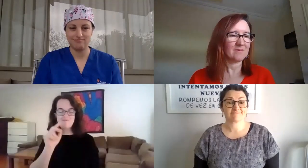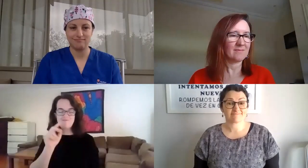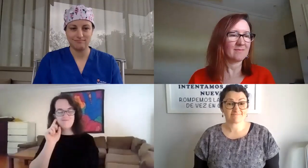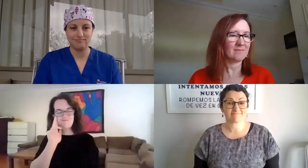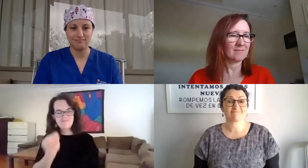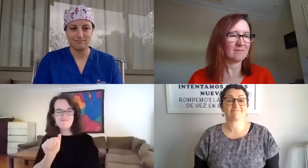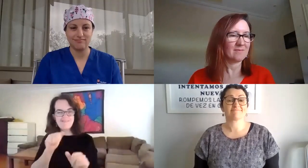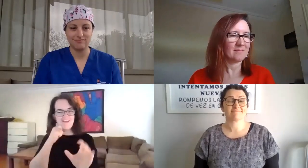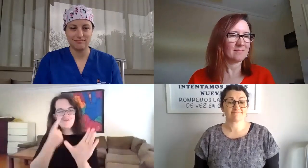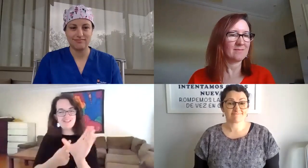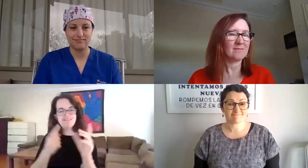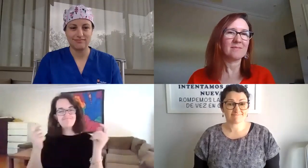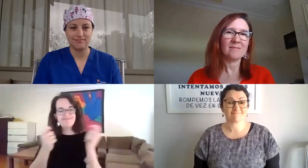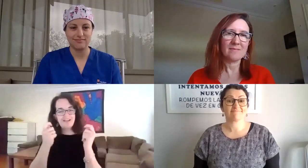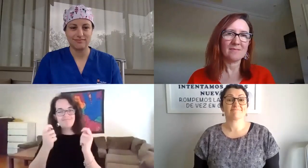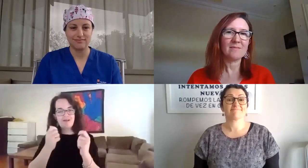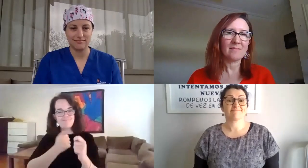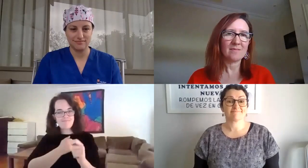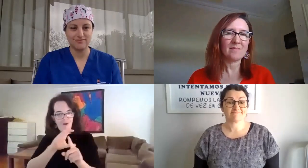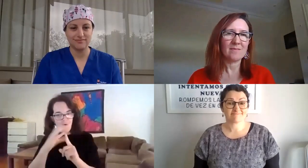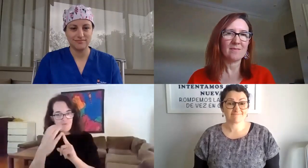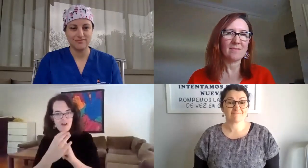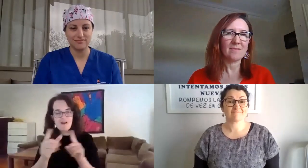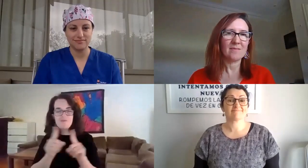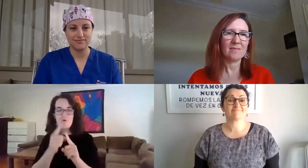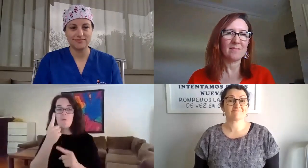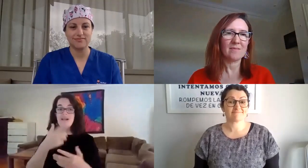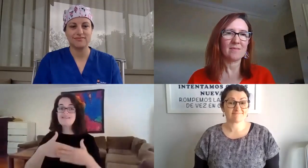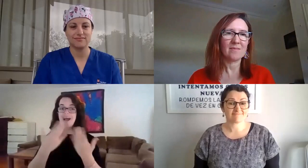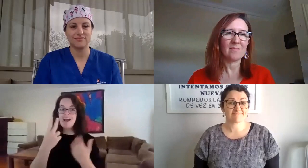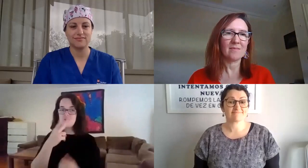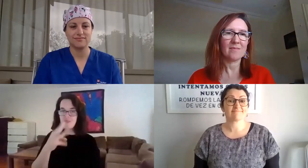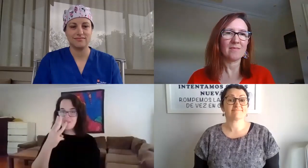week of deaf people so another international recognition of it